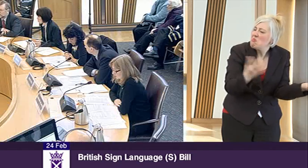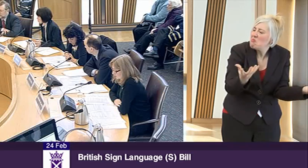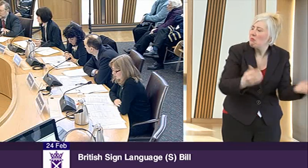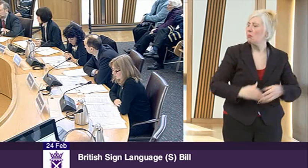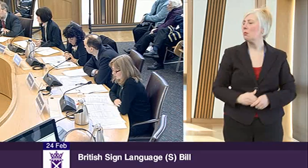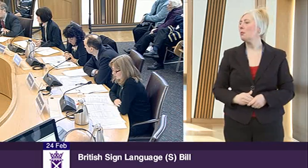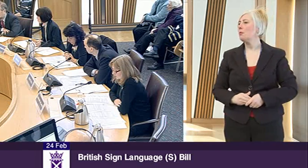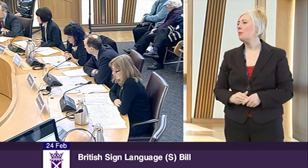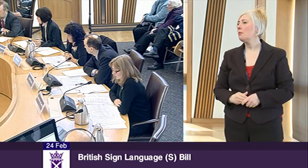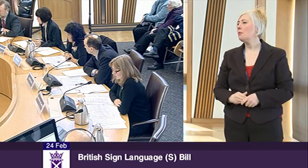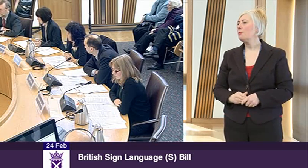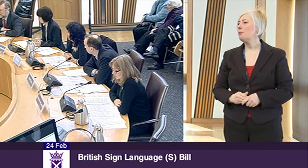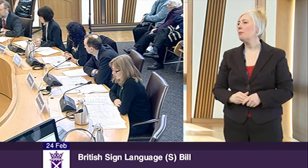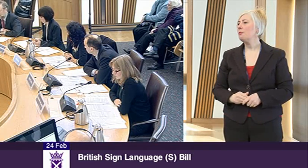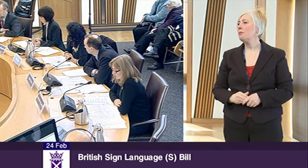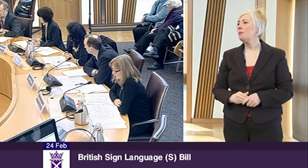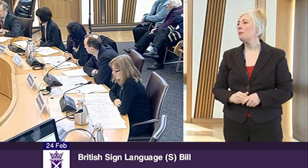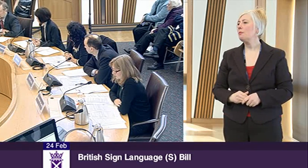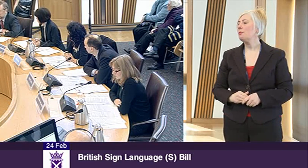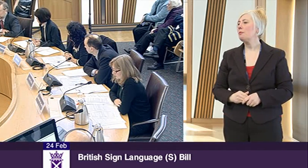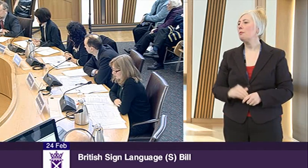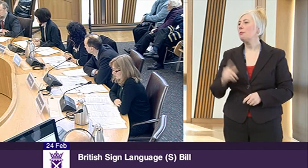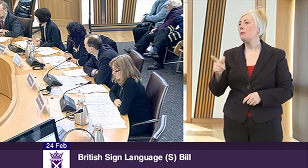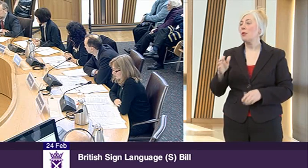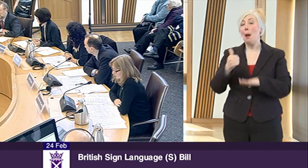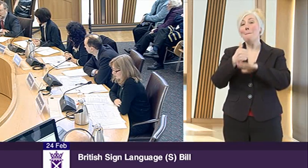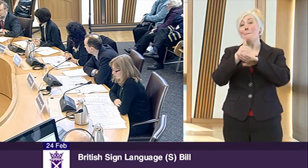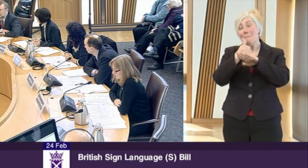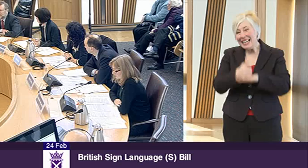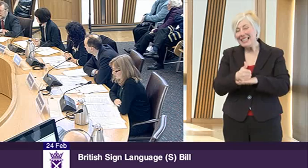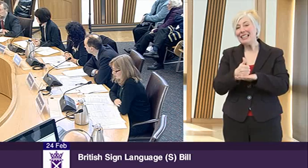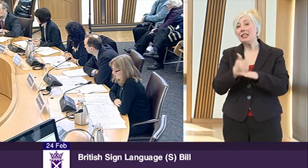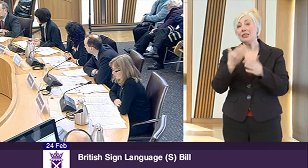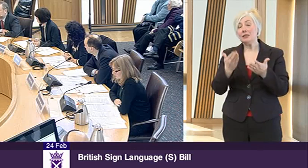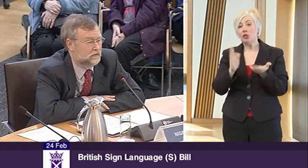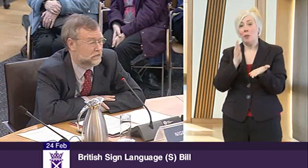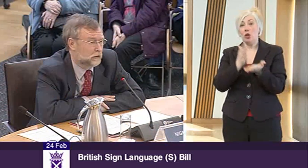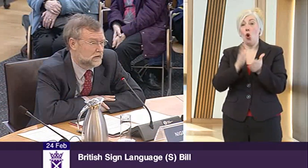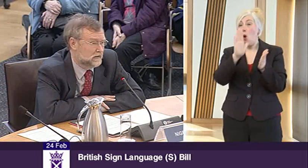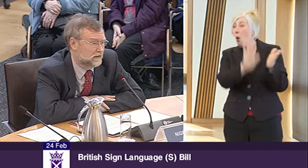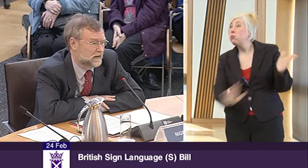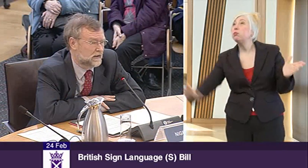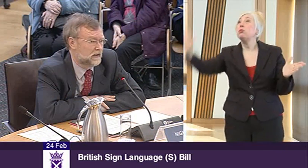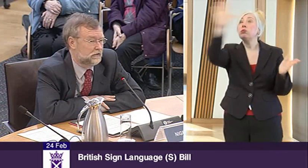Nigel Firth: A basic issue is to ensure that in all areas of Scotland we have sufficient